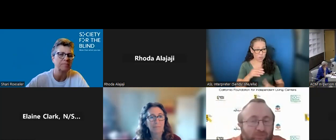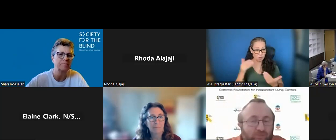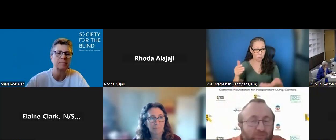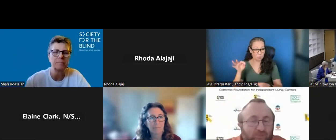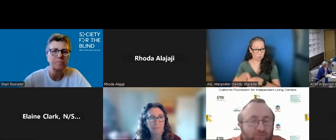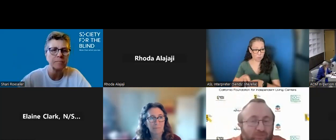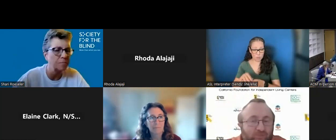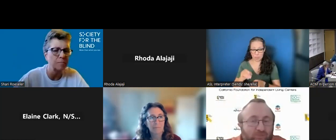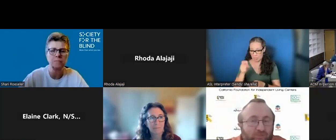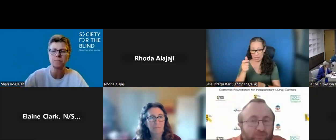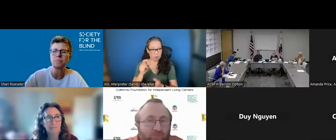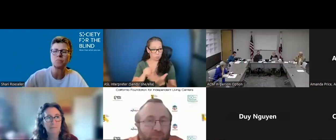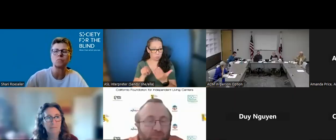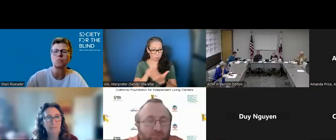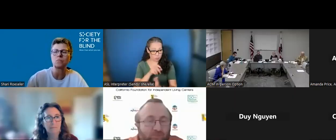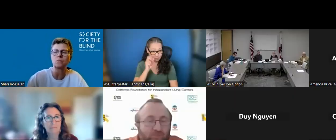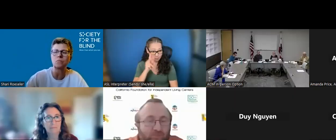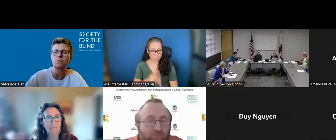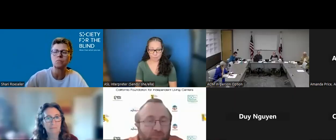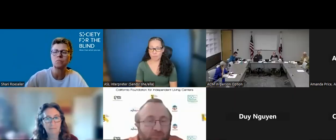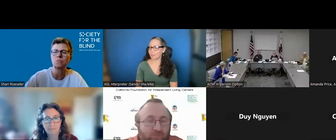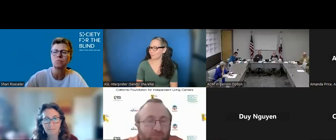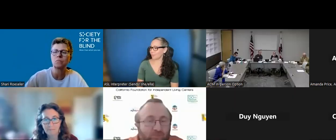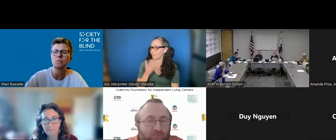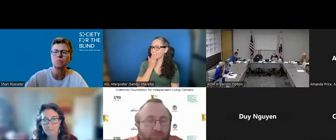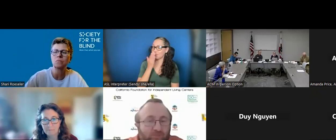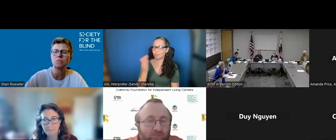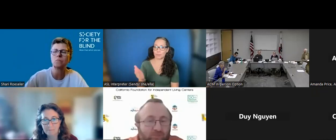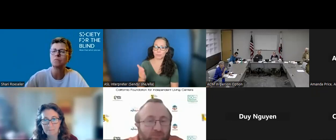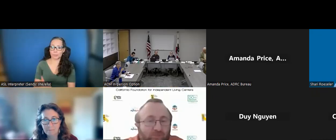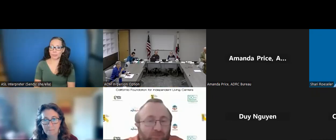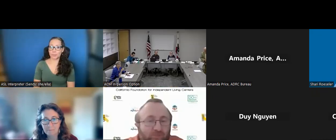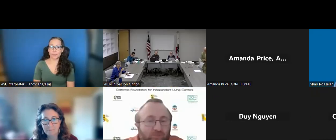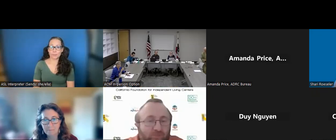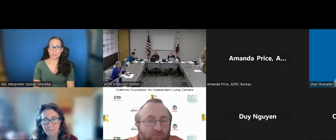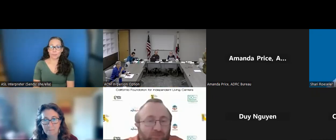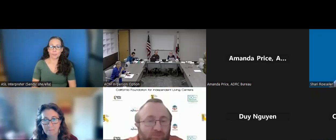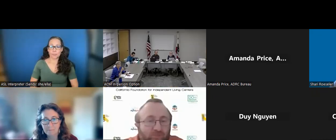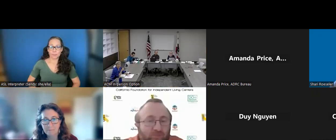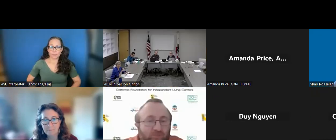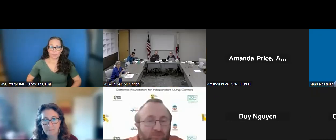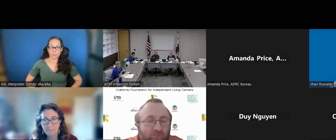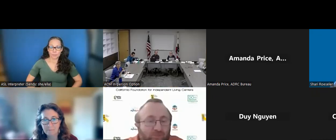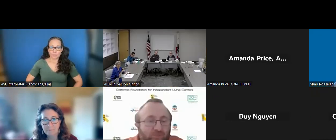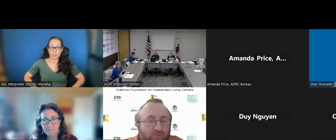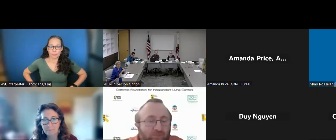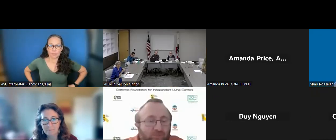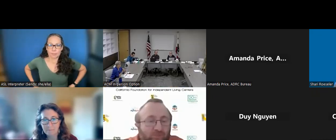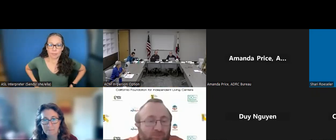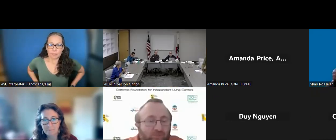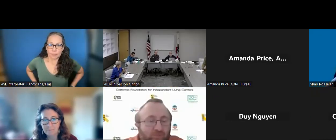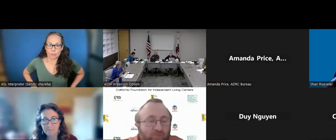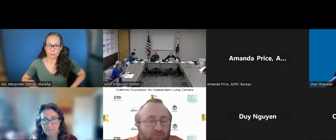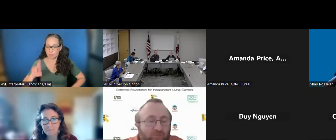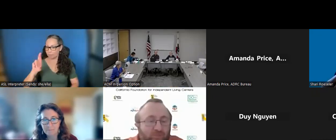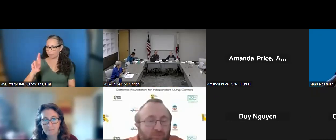you and BR did you have your hand up I did um but it was for that date as well